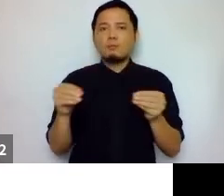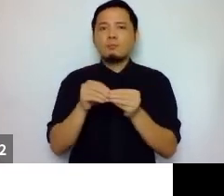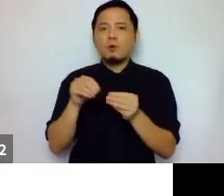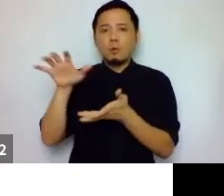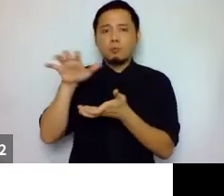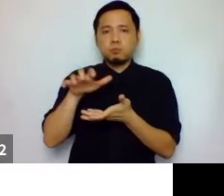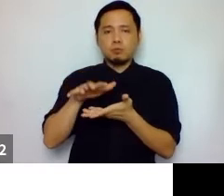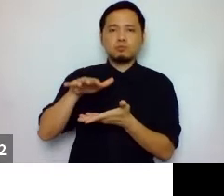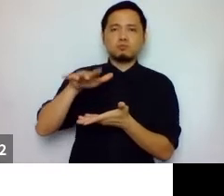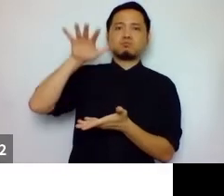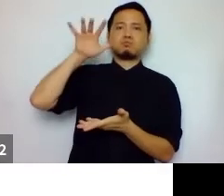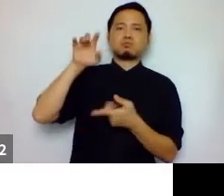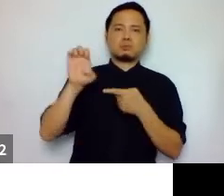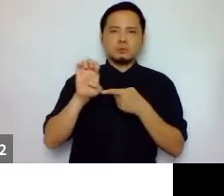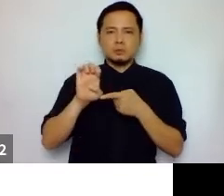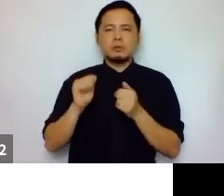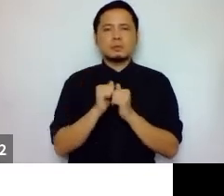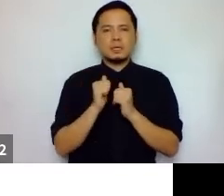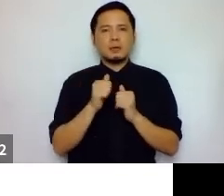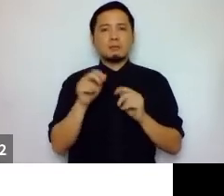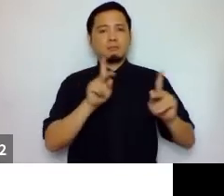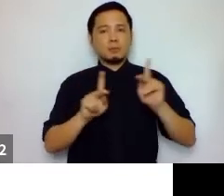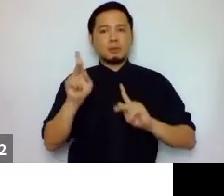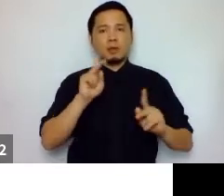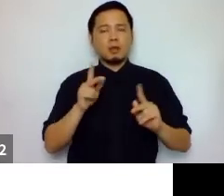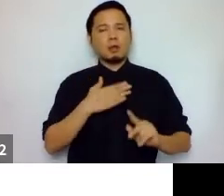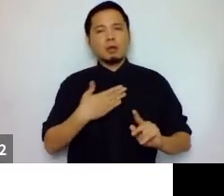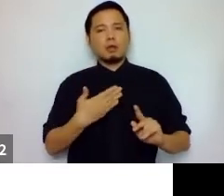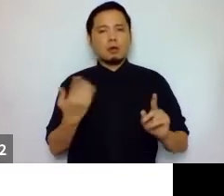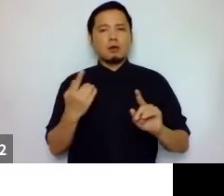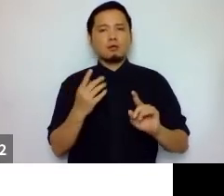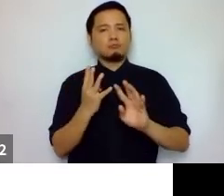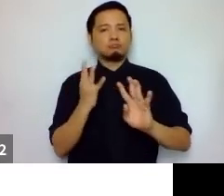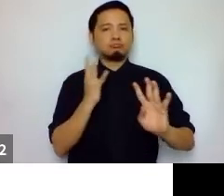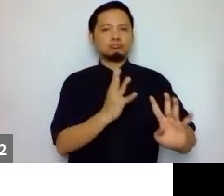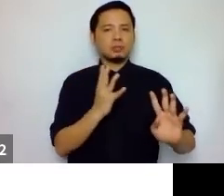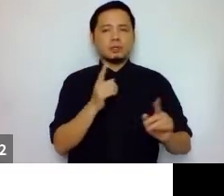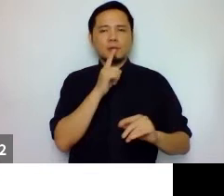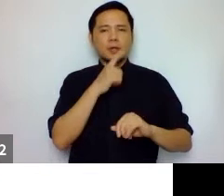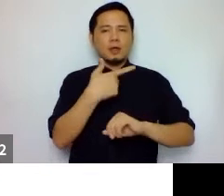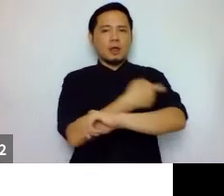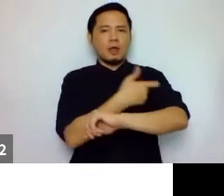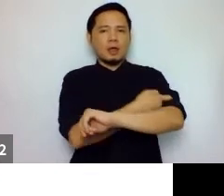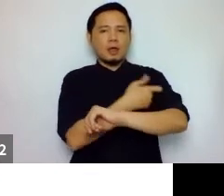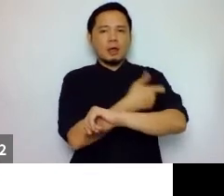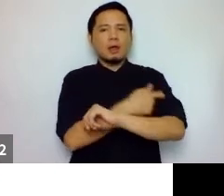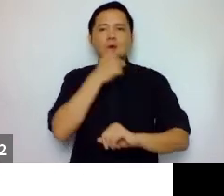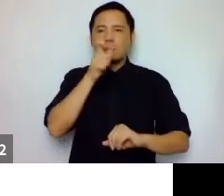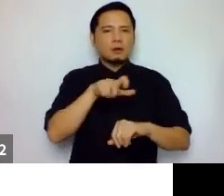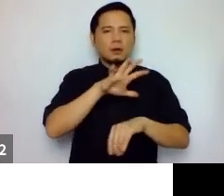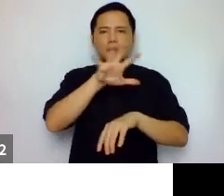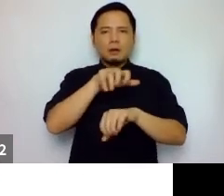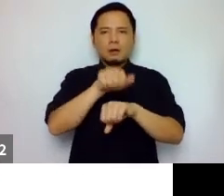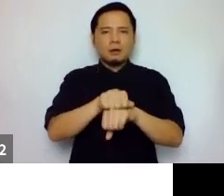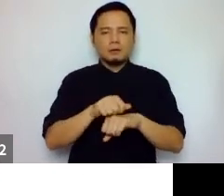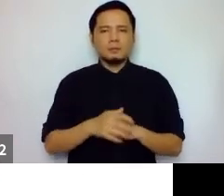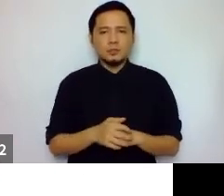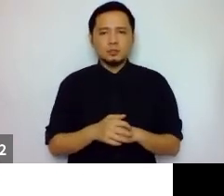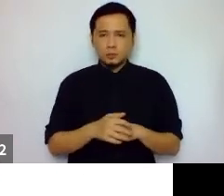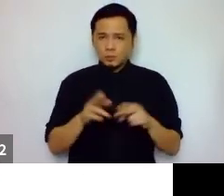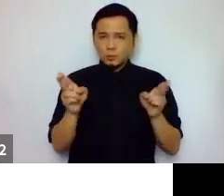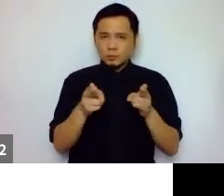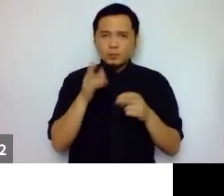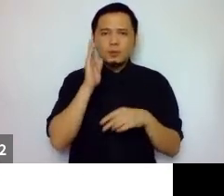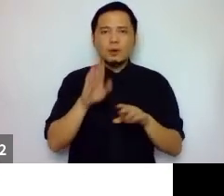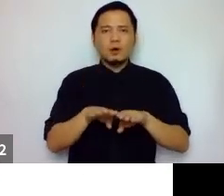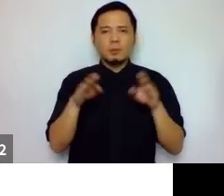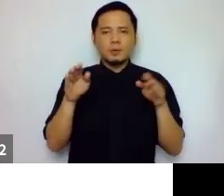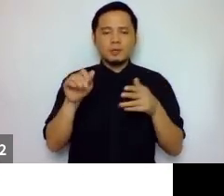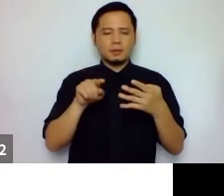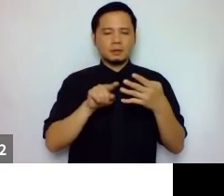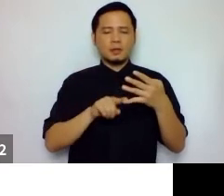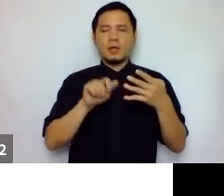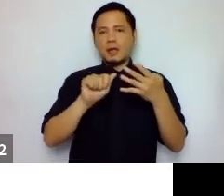Since more vaccines are coming in, we should be continuously jabbing in vaccination centers and soon we will open the vaccination to our A4s and A5s.